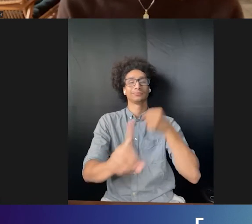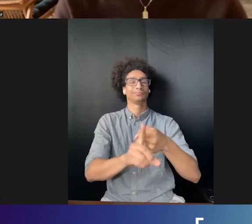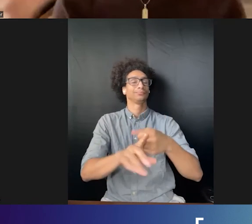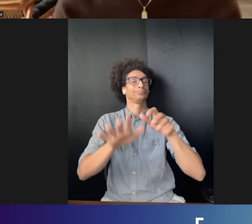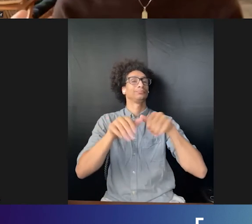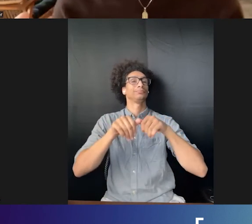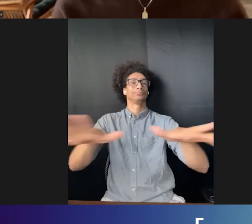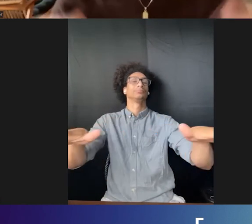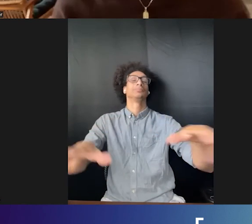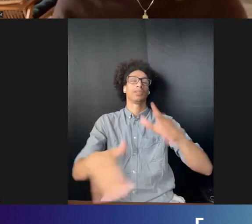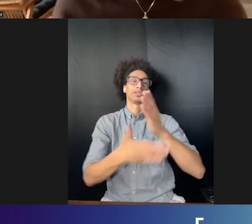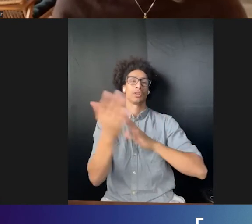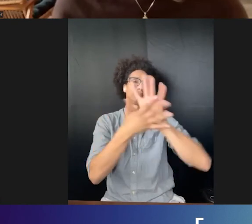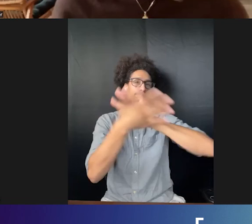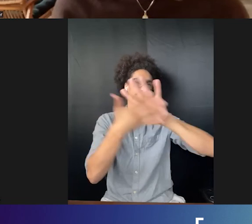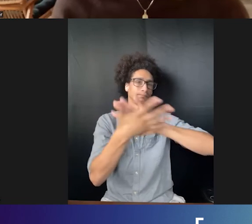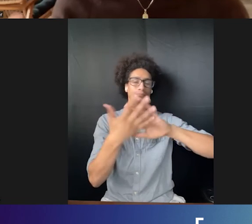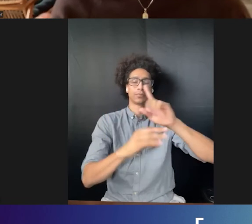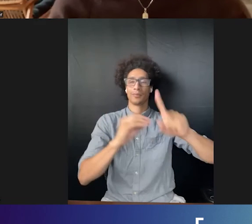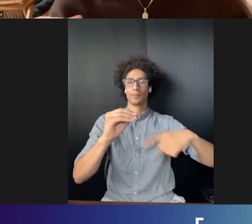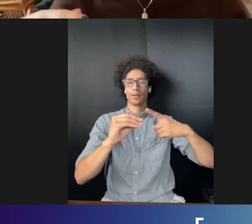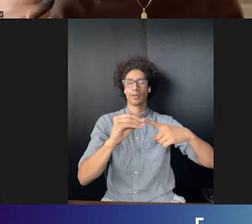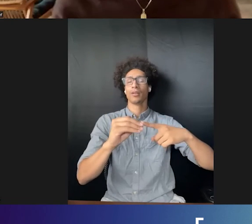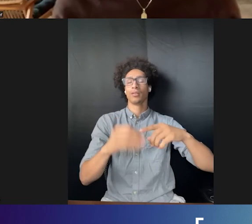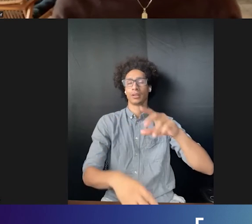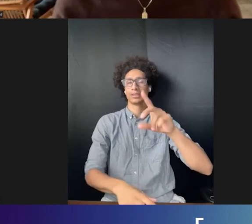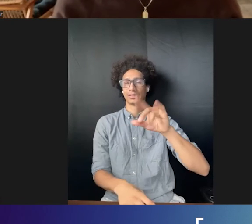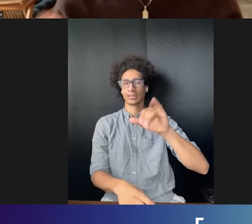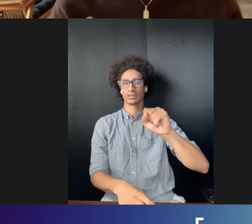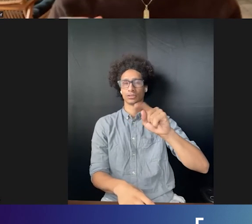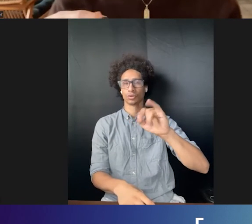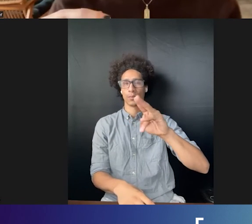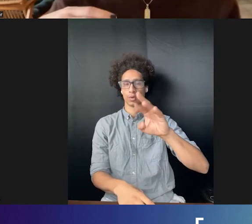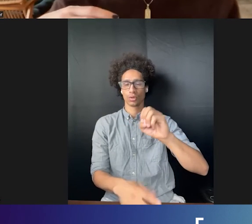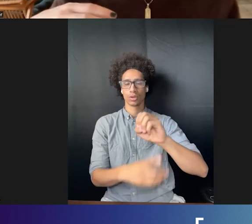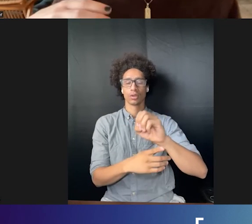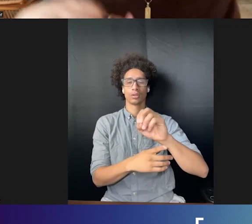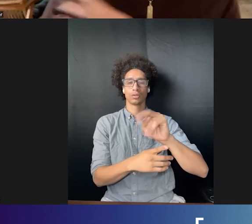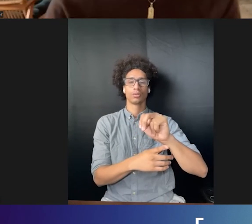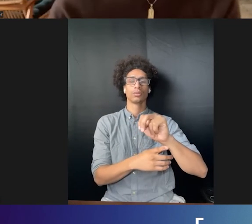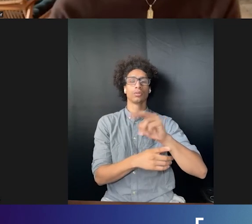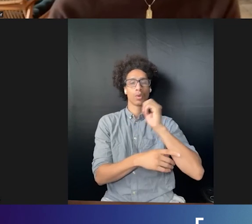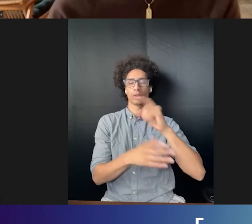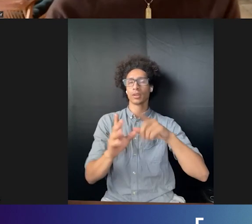the digital distribution was what, you know, the distributors were doing. It wasn't you know, it wasn't also theatrical.